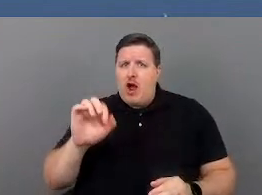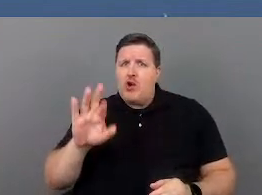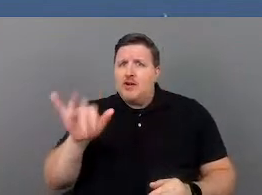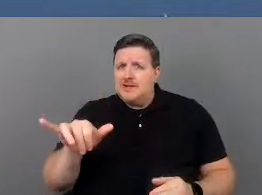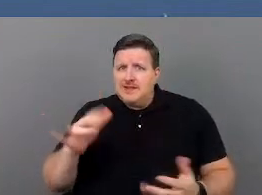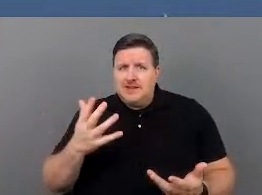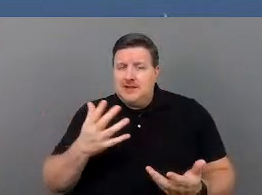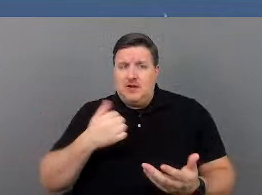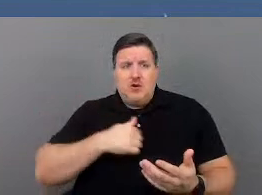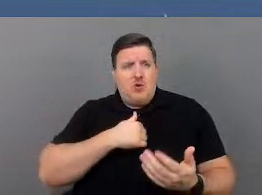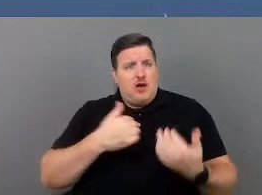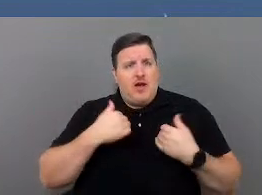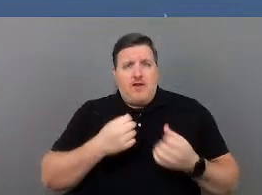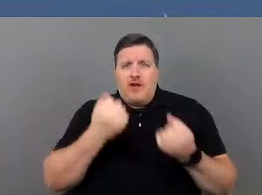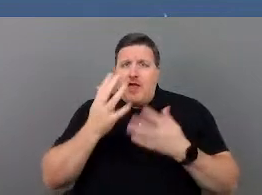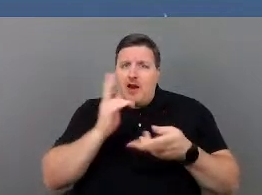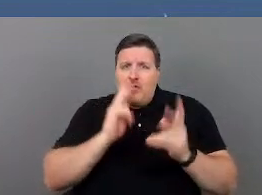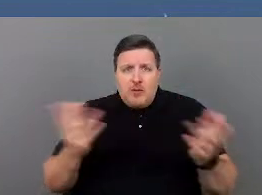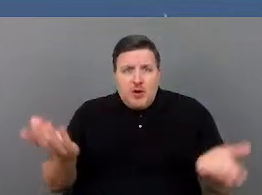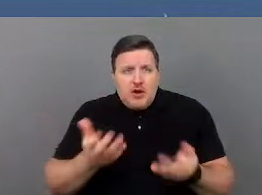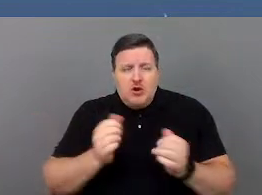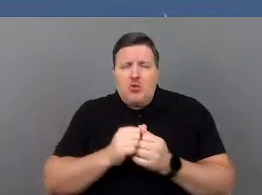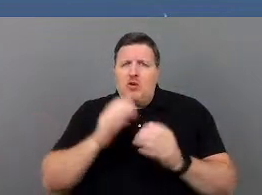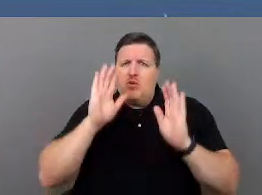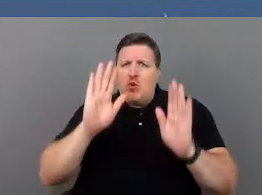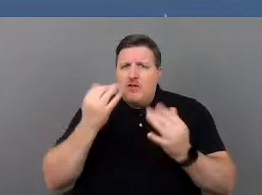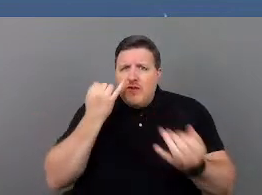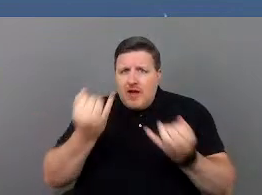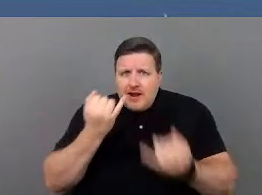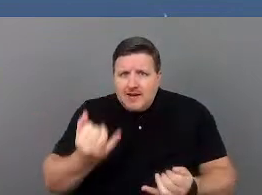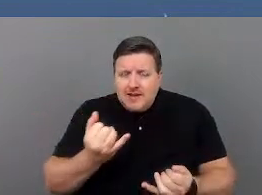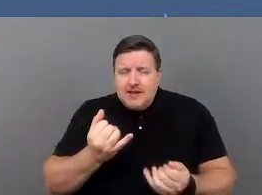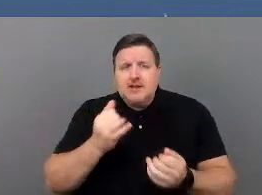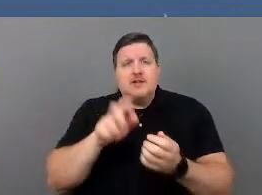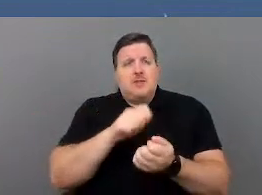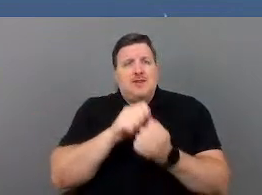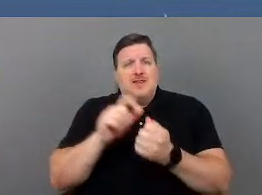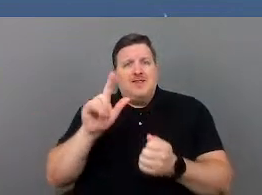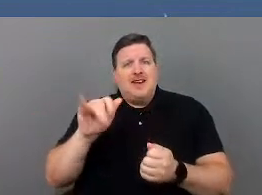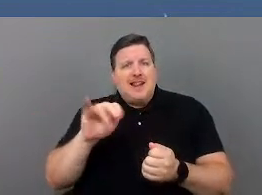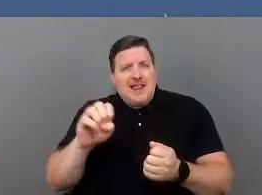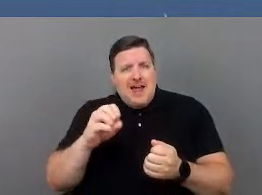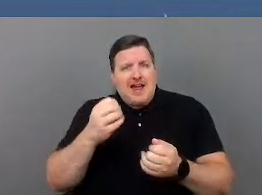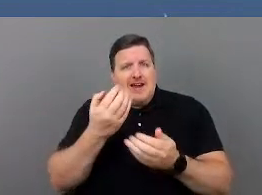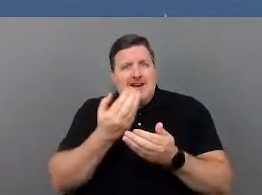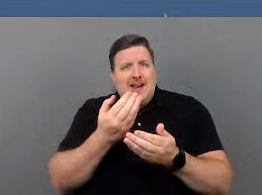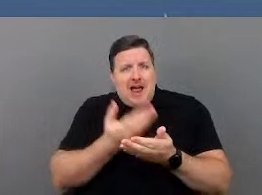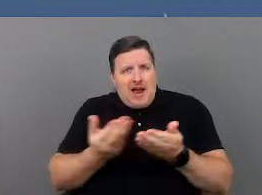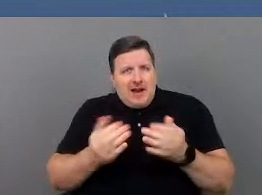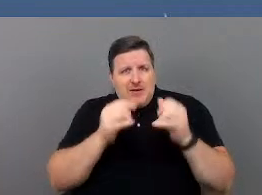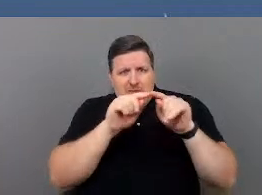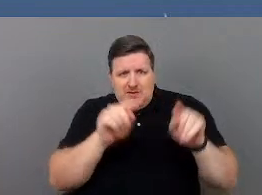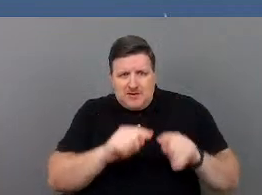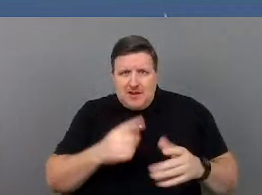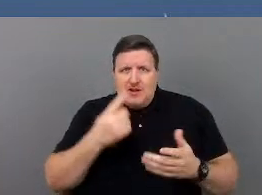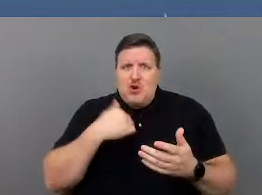POLICING THAT CONTINUES TO HARM OUR COMMUNITIES, AND INTO THINGS THAT WILL MAKE US SAFER. THIS YEAR AND INTO THE FUTURE.